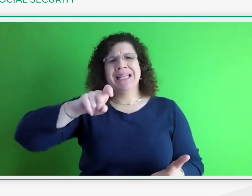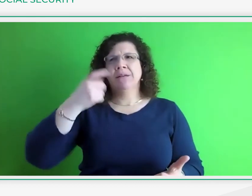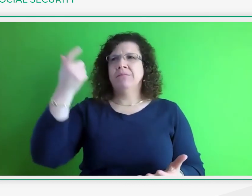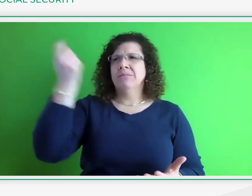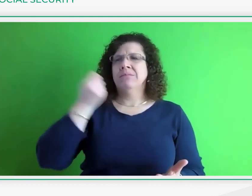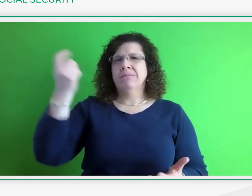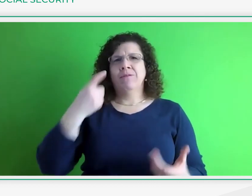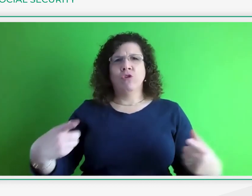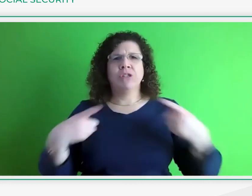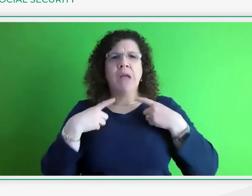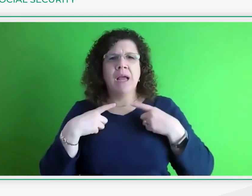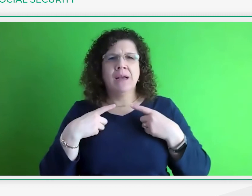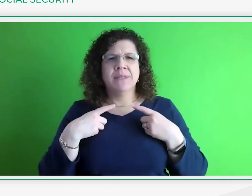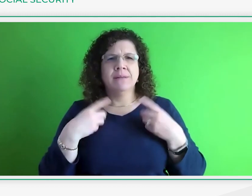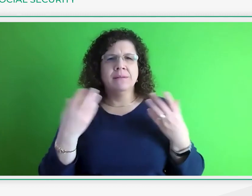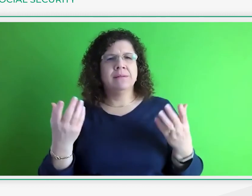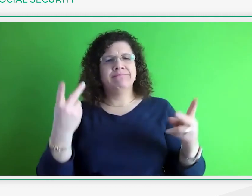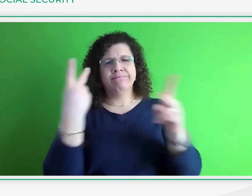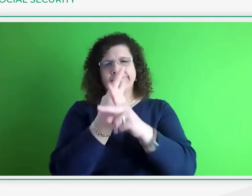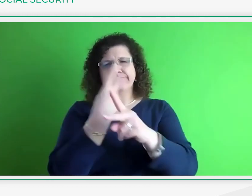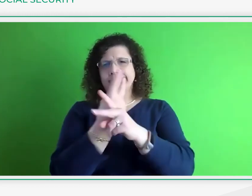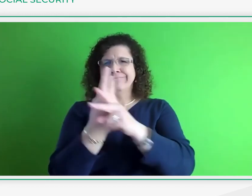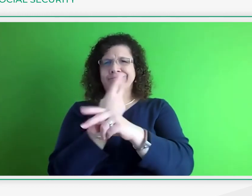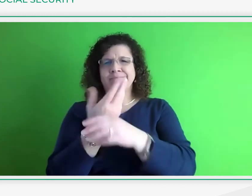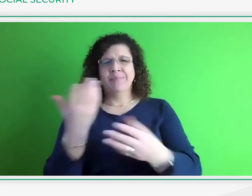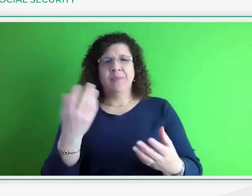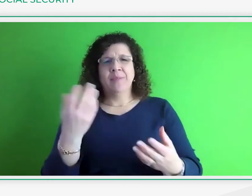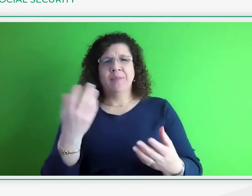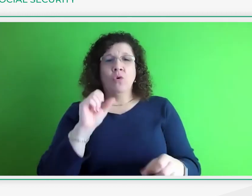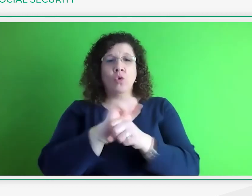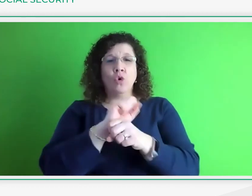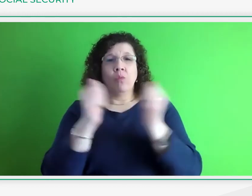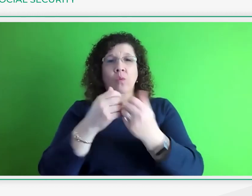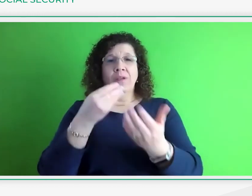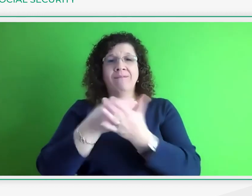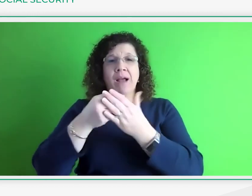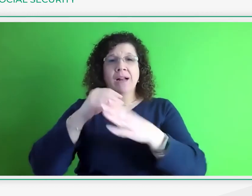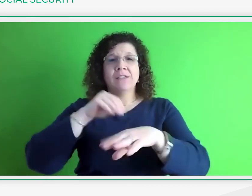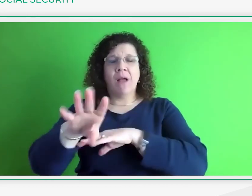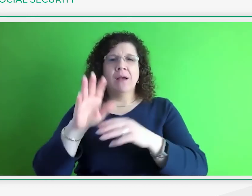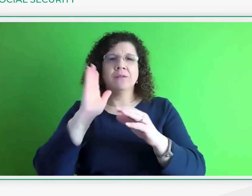You really need to envision and think about how much you need for retirement to fulfill your lifestyle and what that looks like.